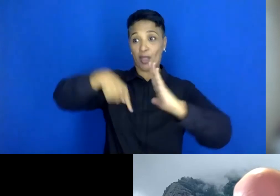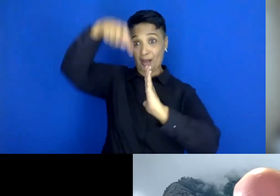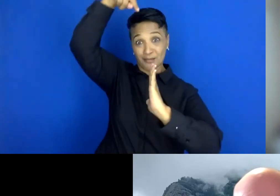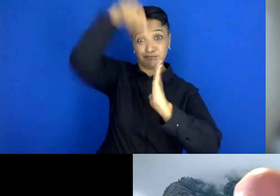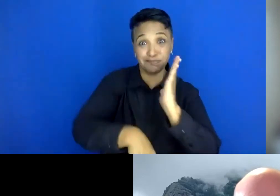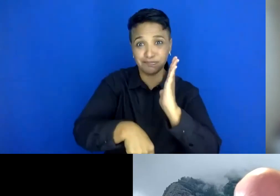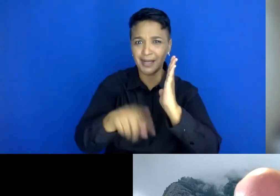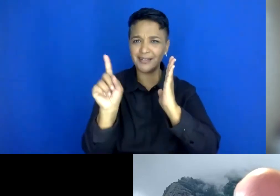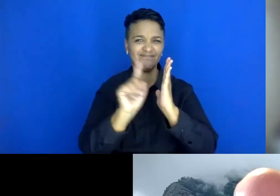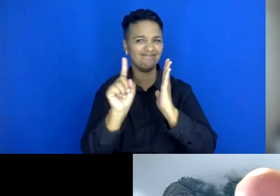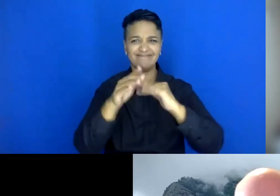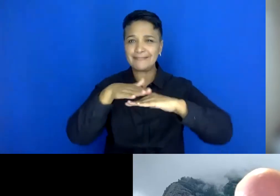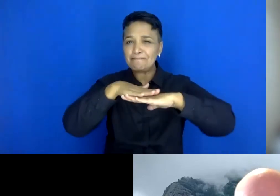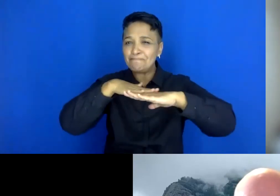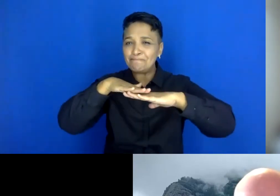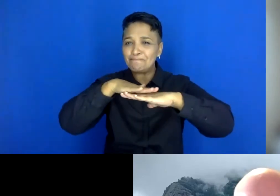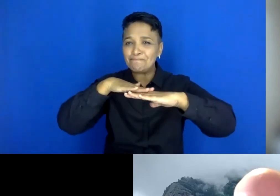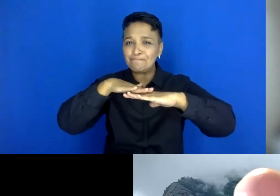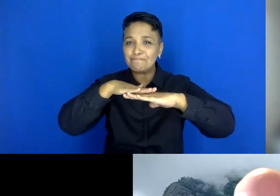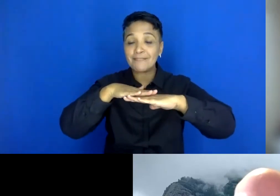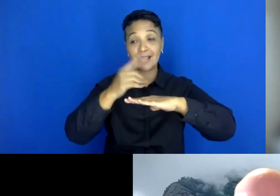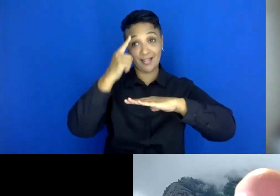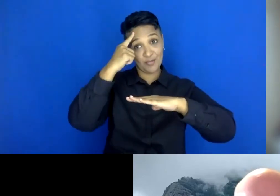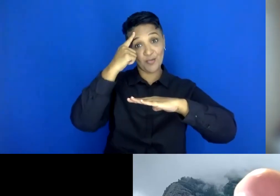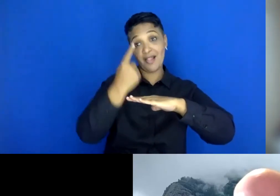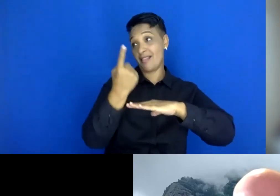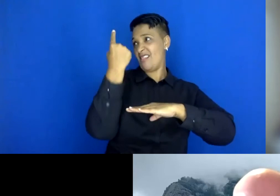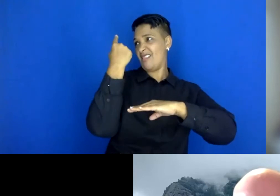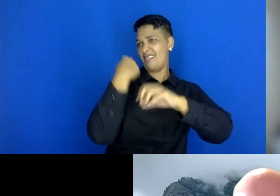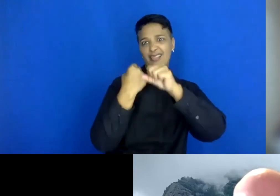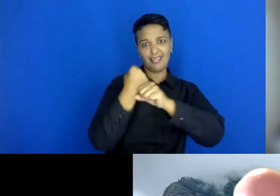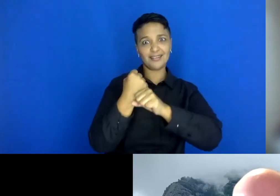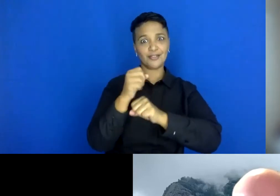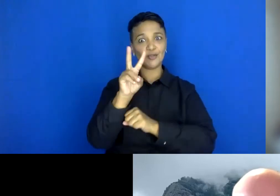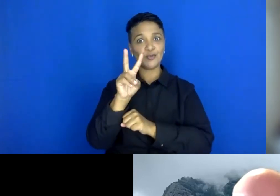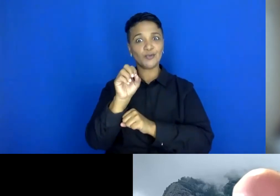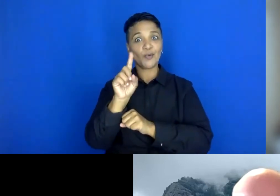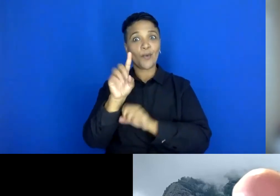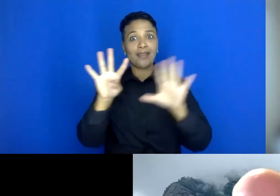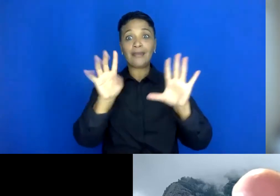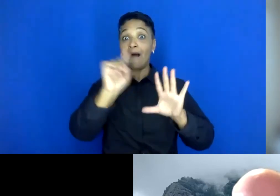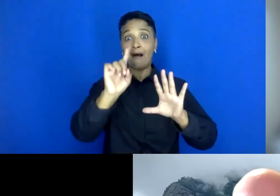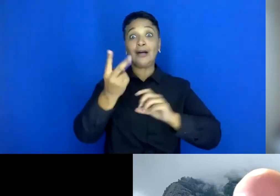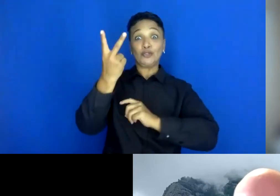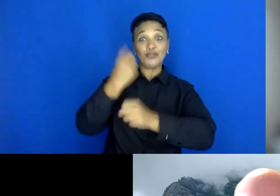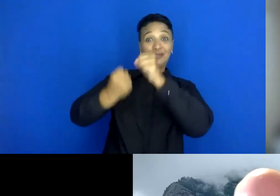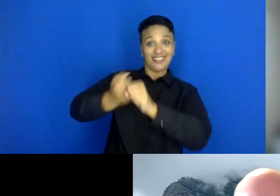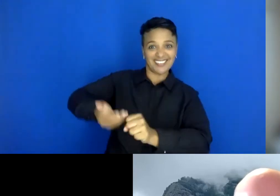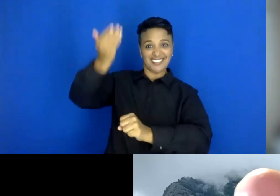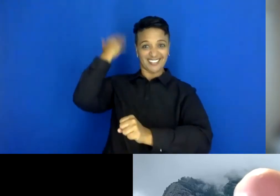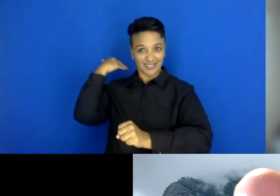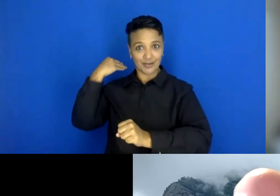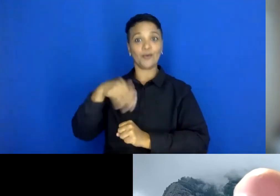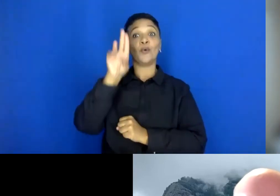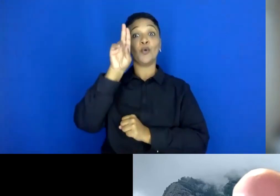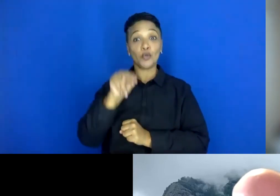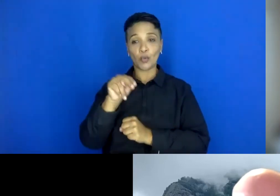to say that last year in 2019 sorry two years ago now the un disability inclusion strategy the undis